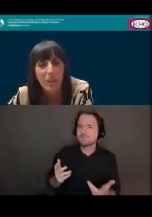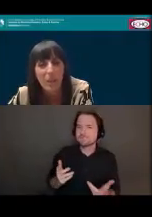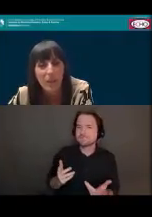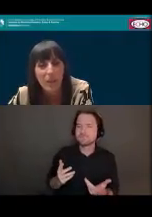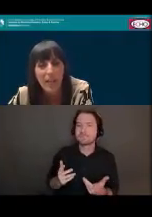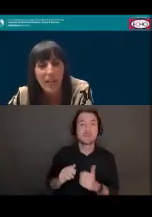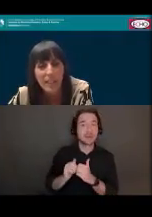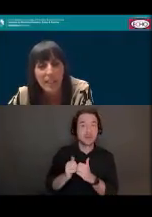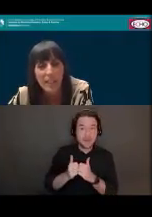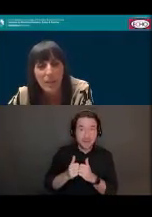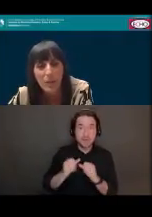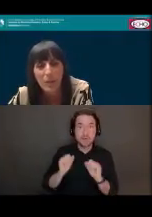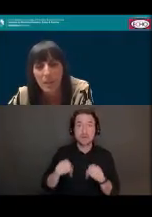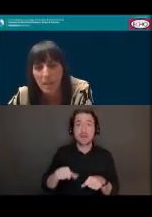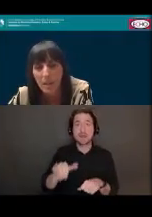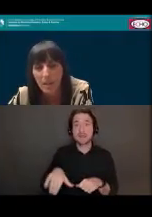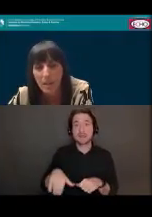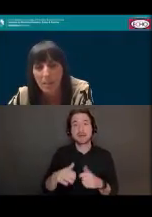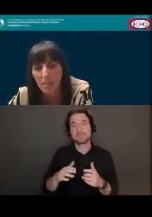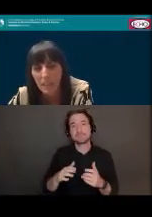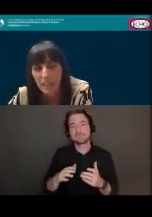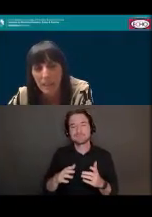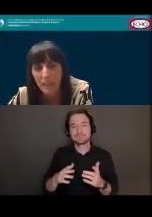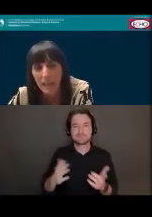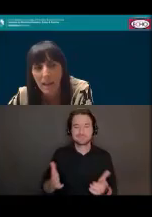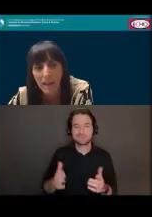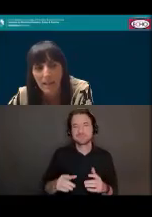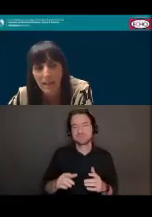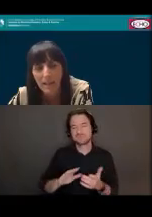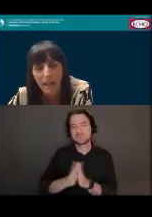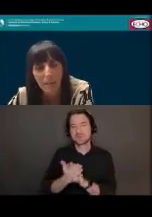turn that into a start middle and end game?